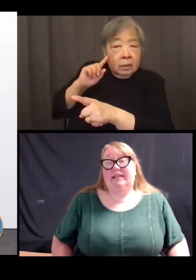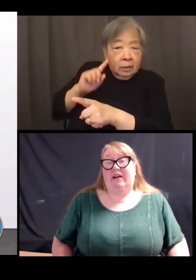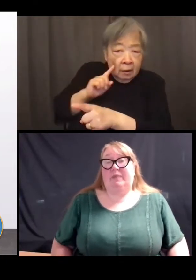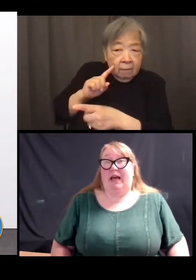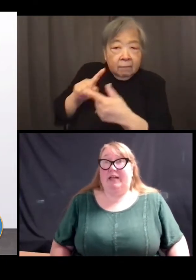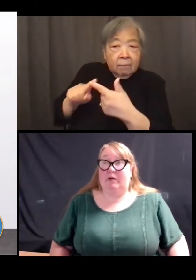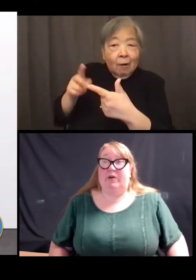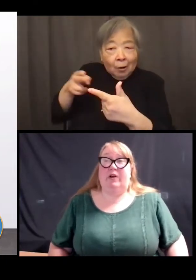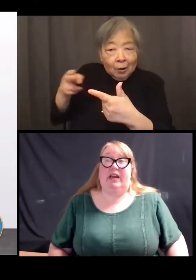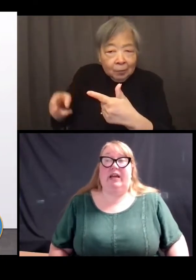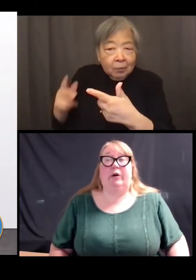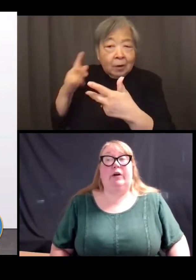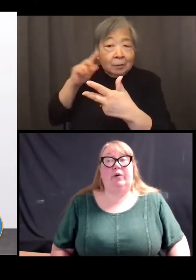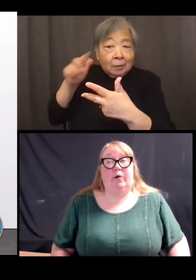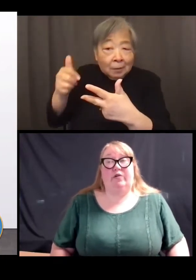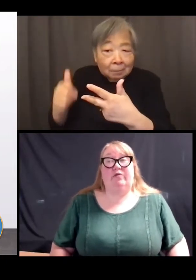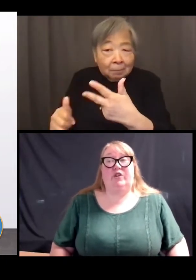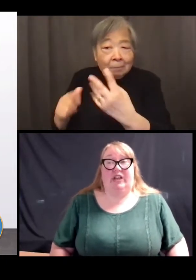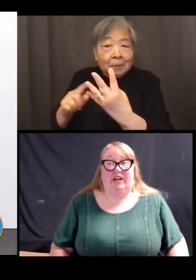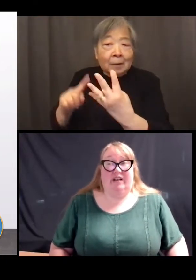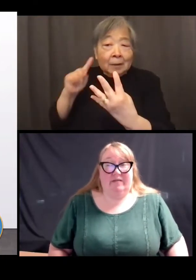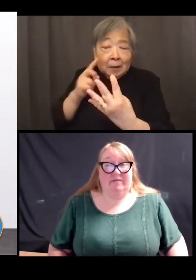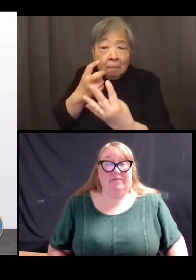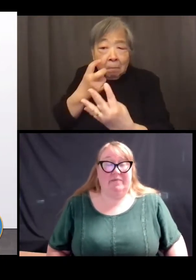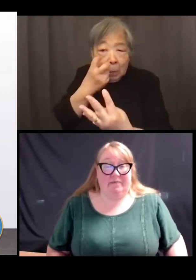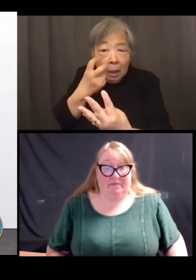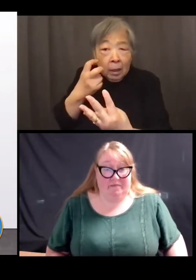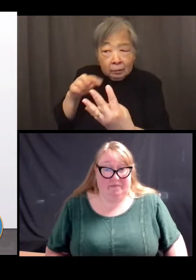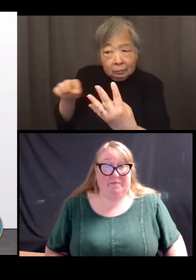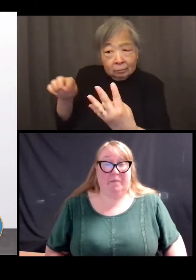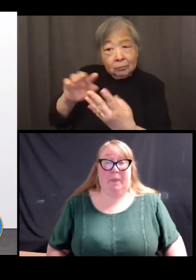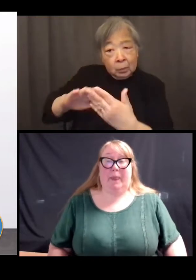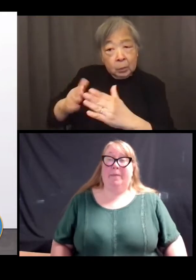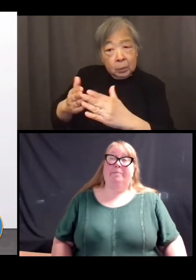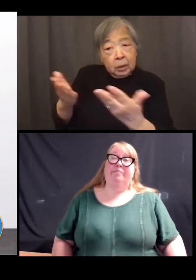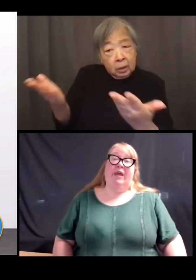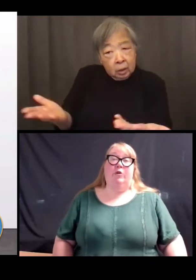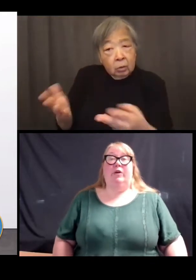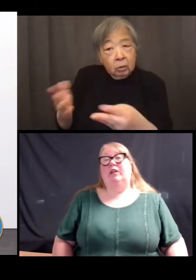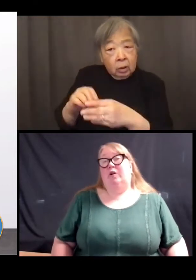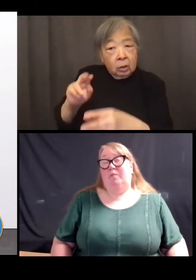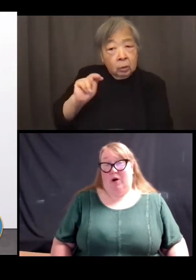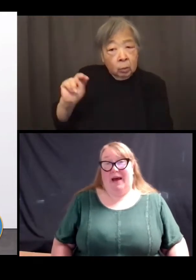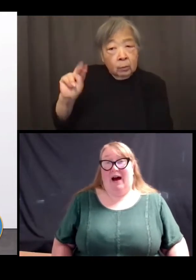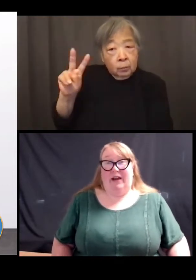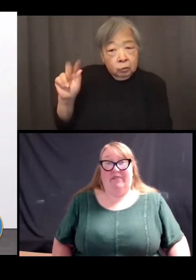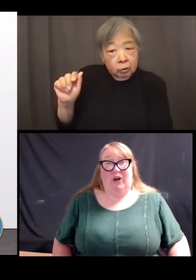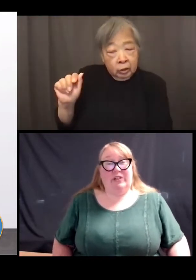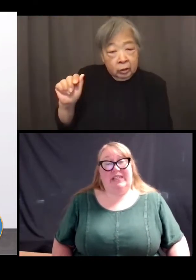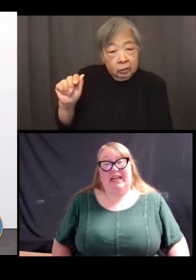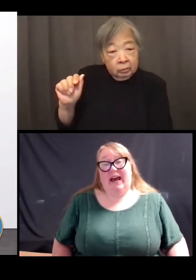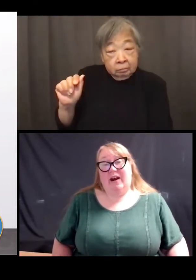and deaf-blind community here in Northern Virginia You can learn more about NVRC at